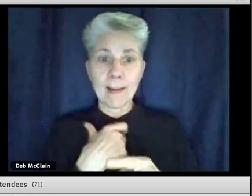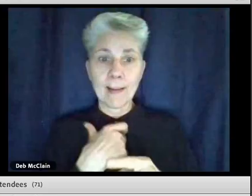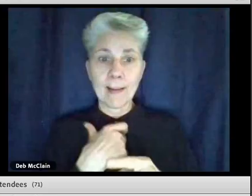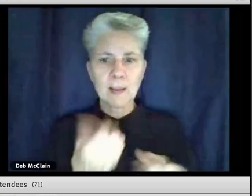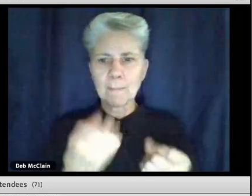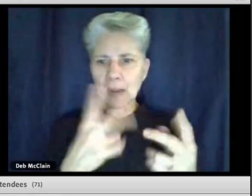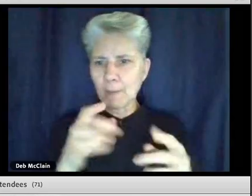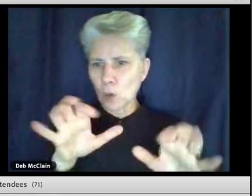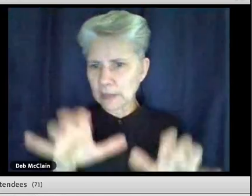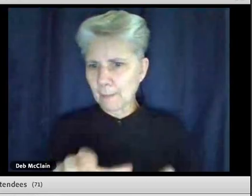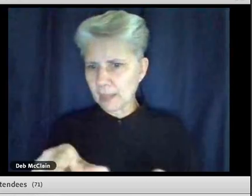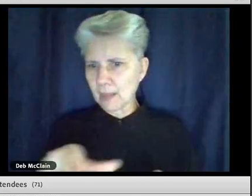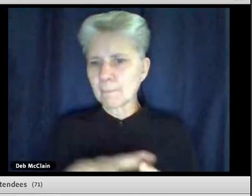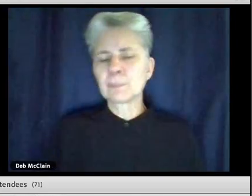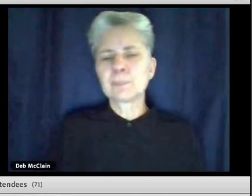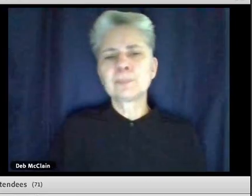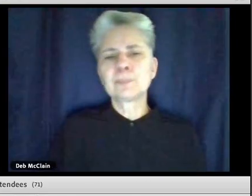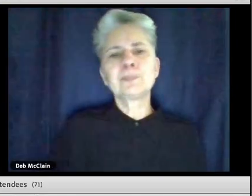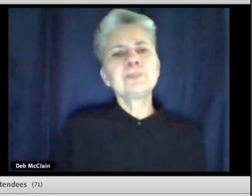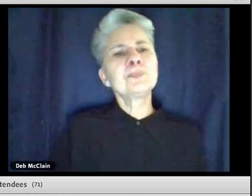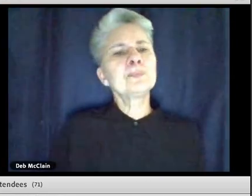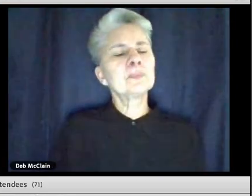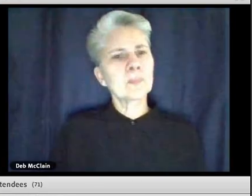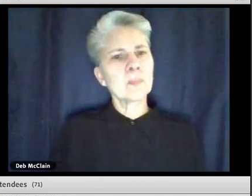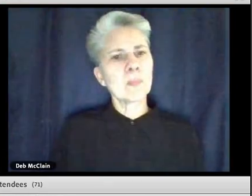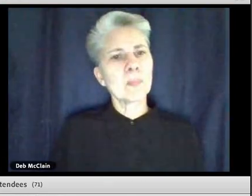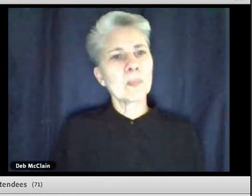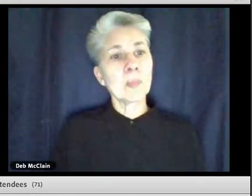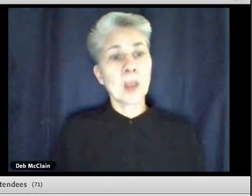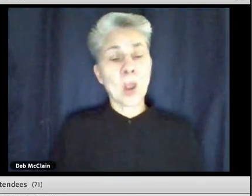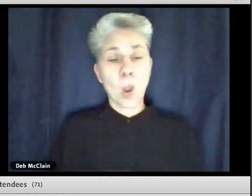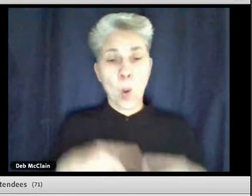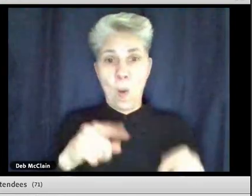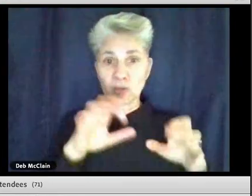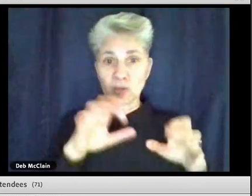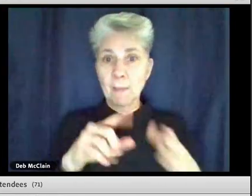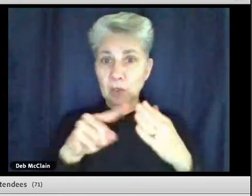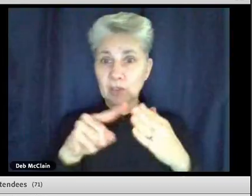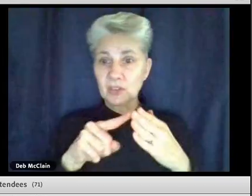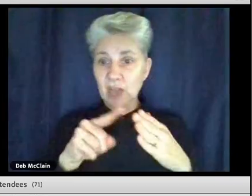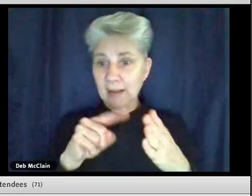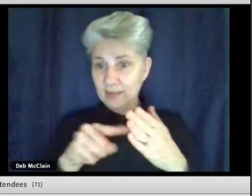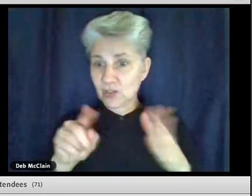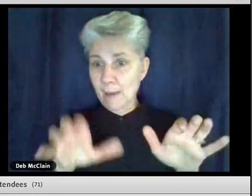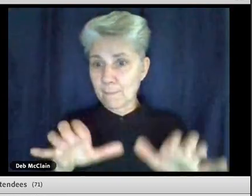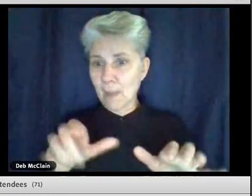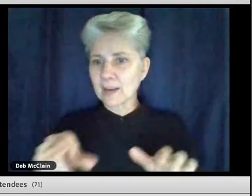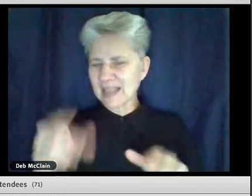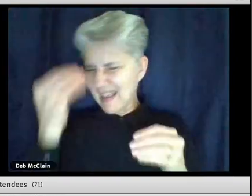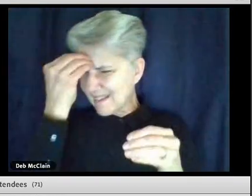Why are we, and why us? Multiple people are typing.